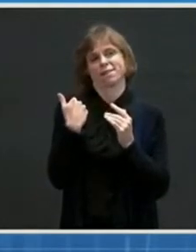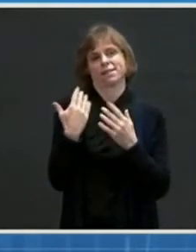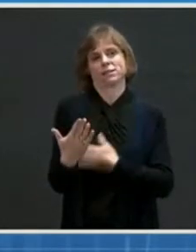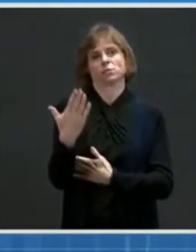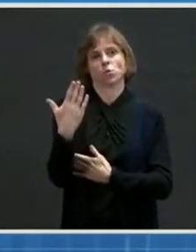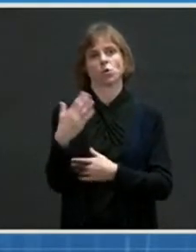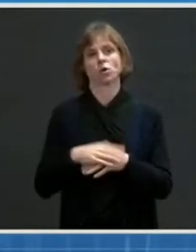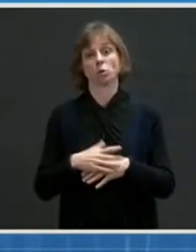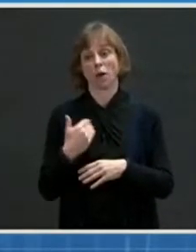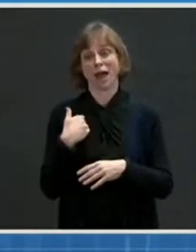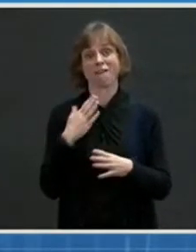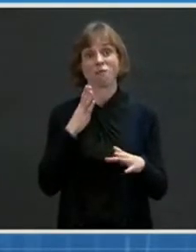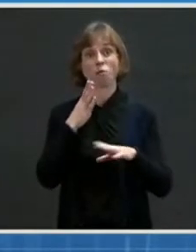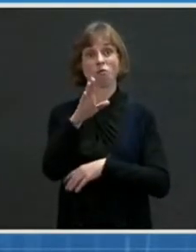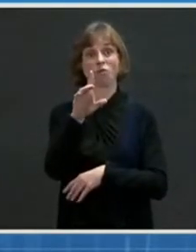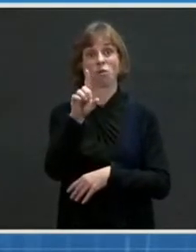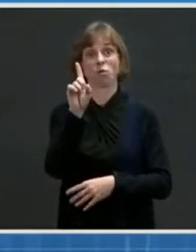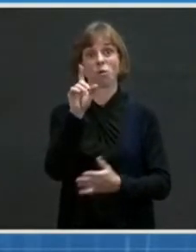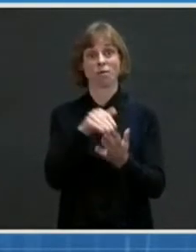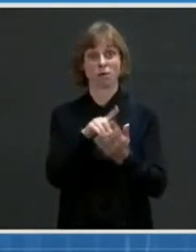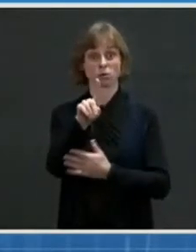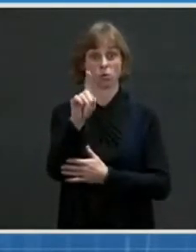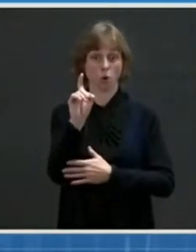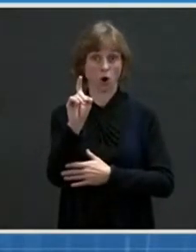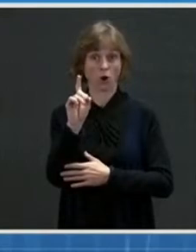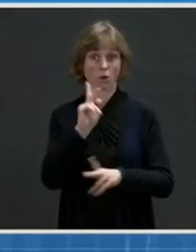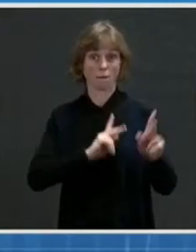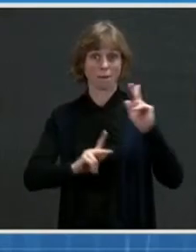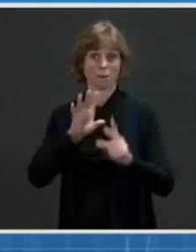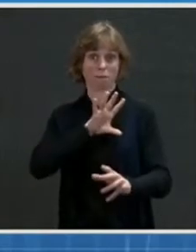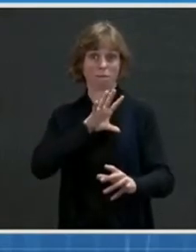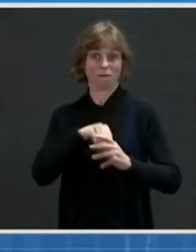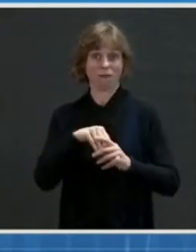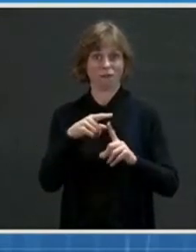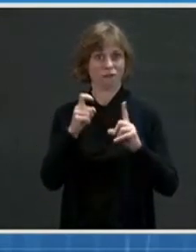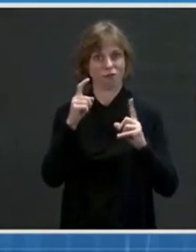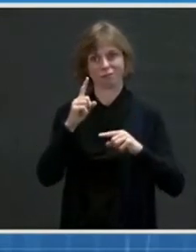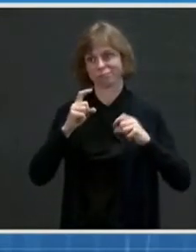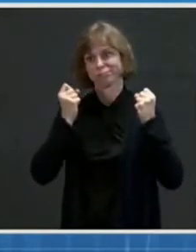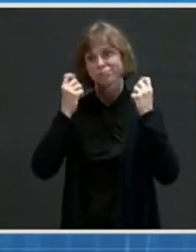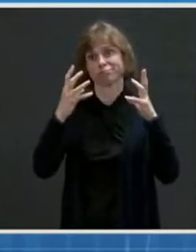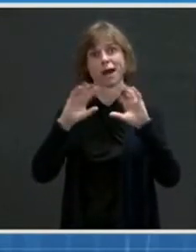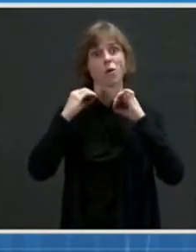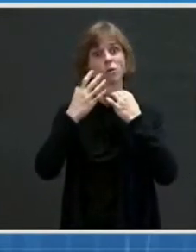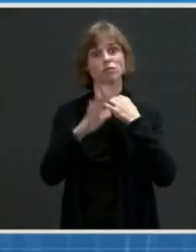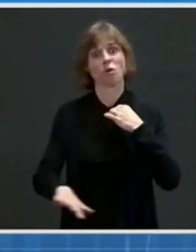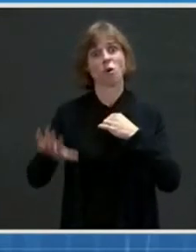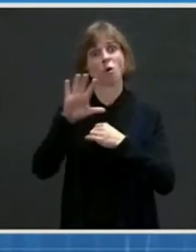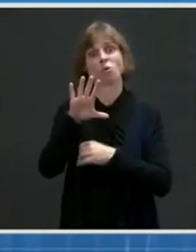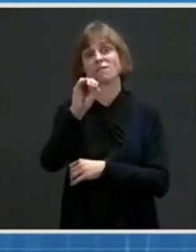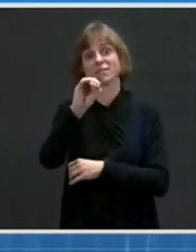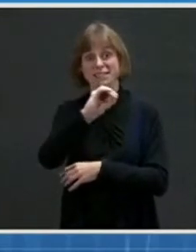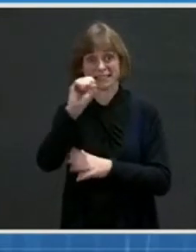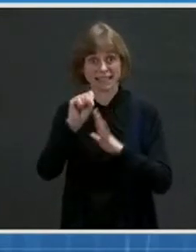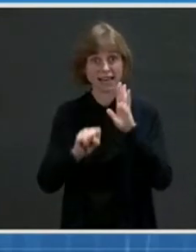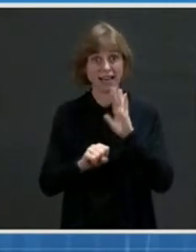I'M EXCITED TO SHARE THAT WE HAVE OVER 11,000 PARTICIPANTS